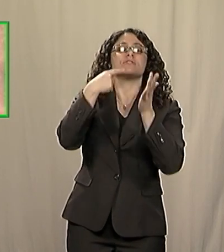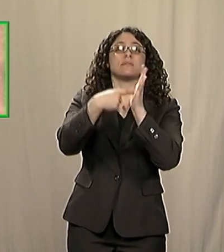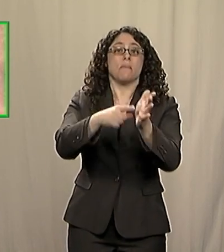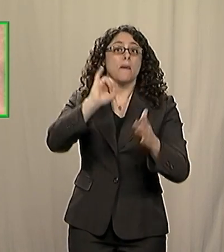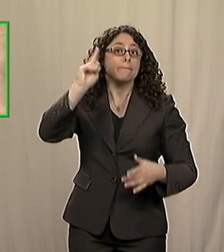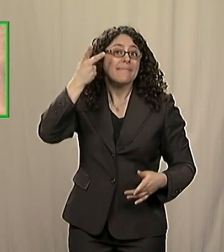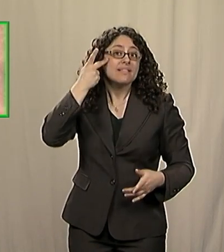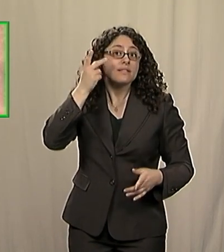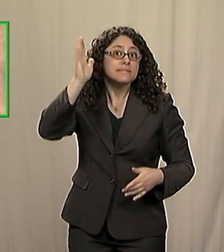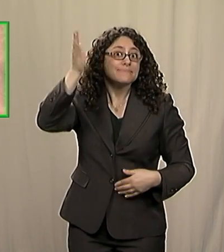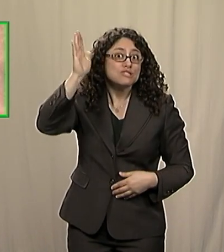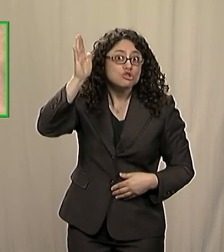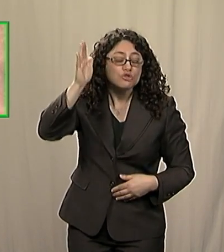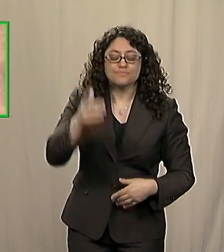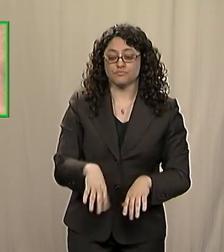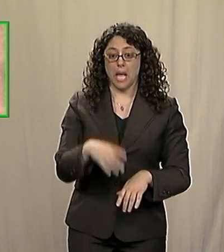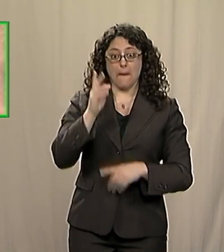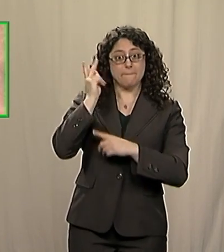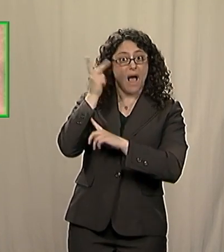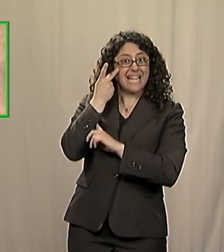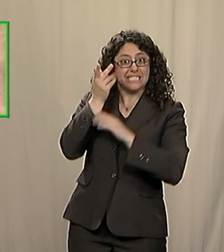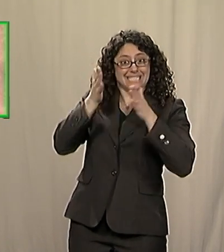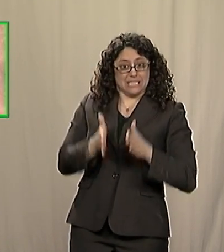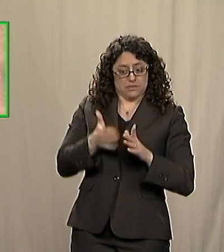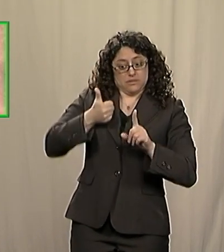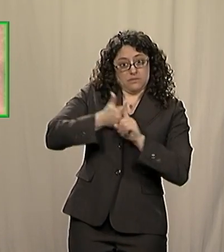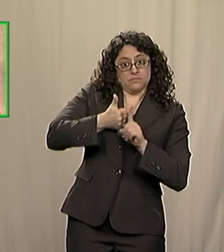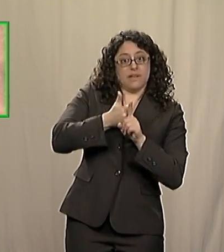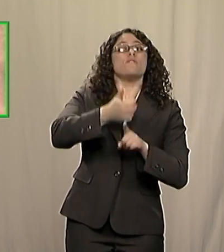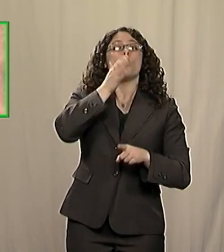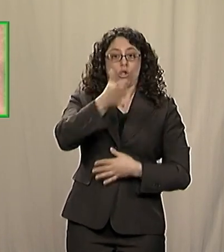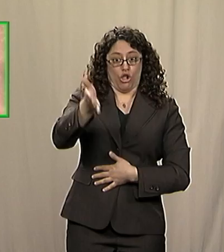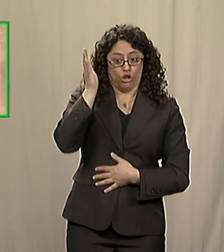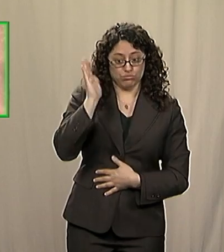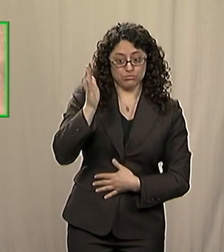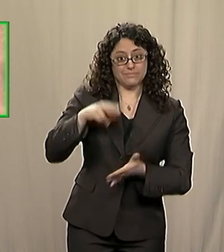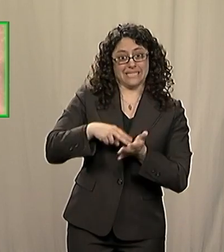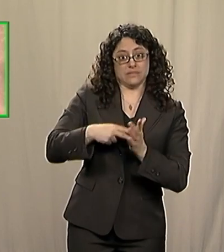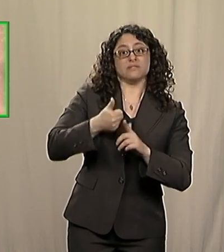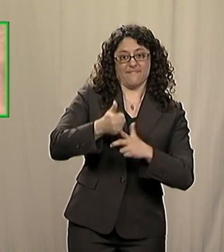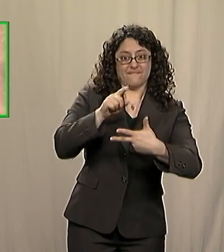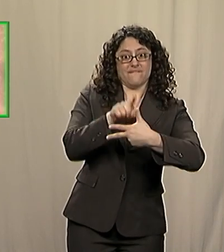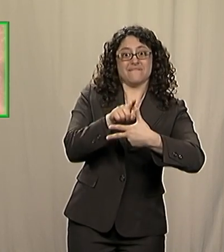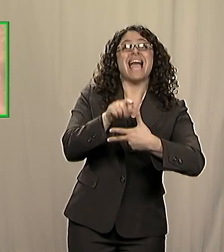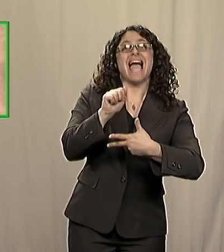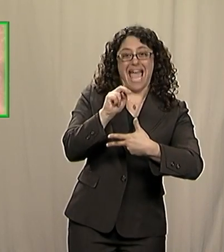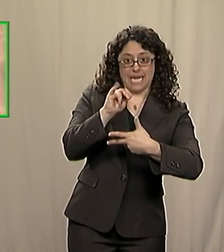A speech given by a politician, the politician himself or herself, is the animator, oftentimes they're not the author.